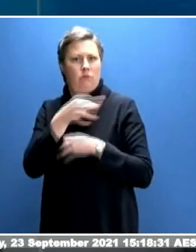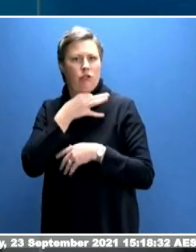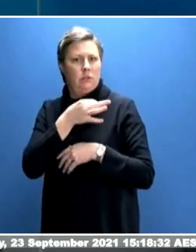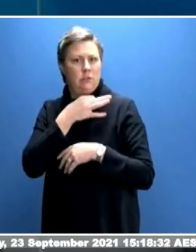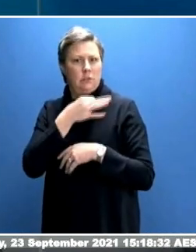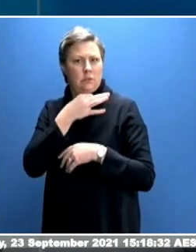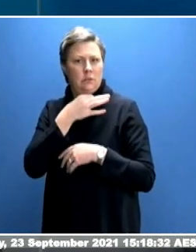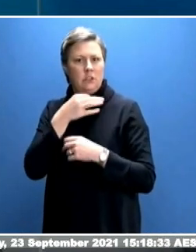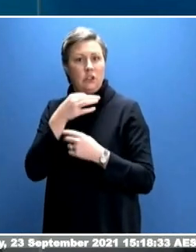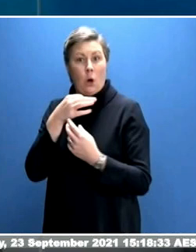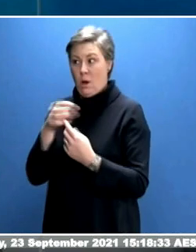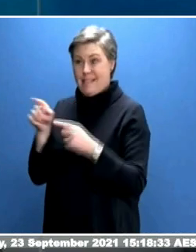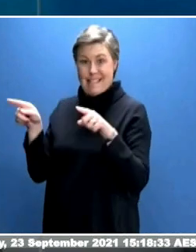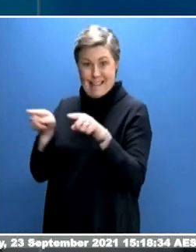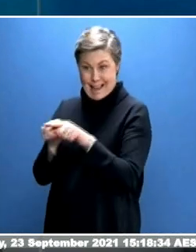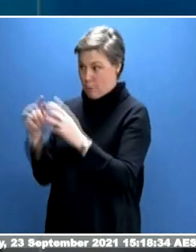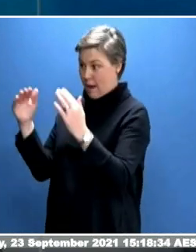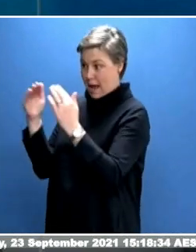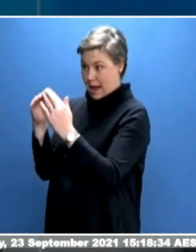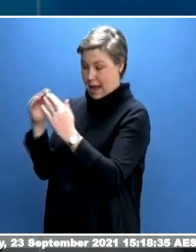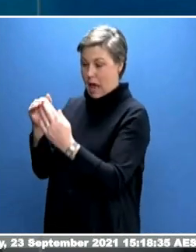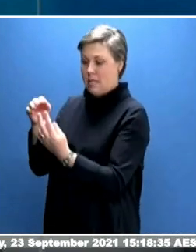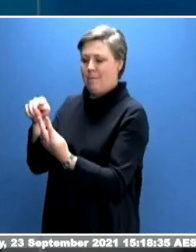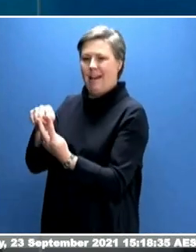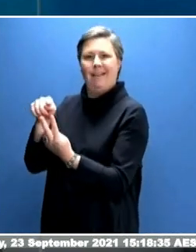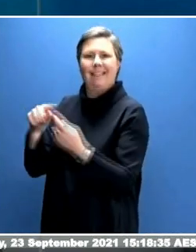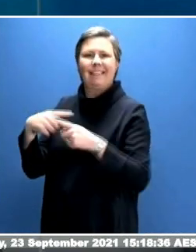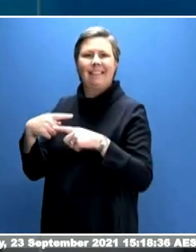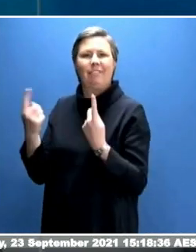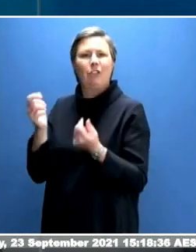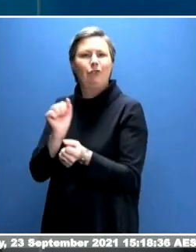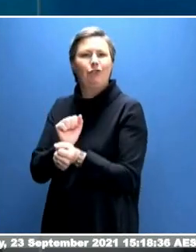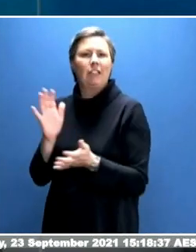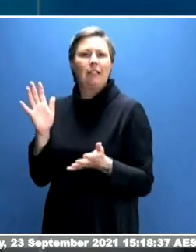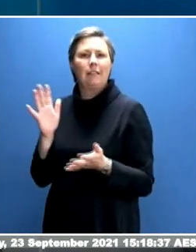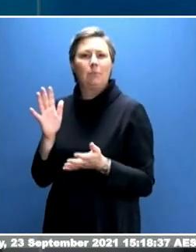So, yes, the residence can be locked and yes, there's